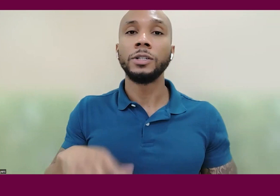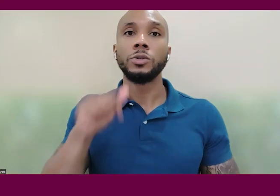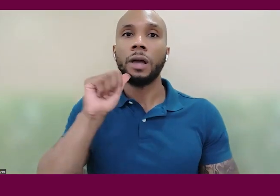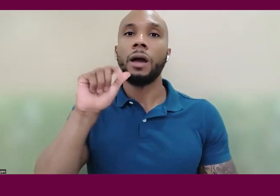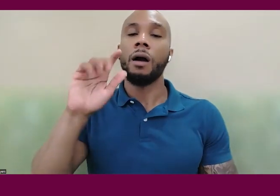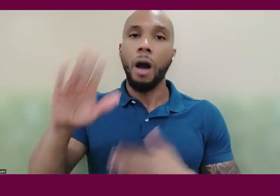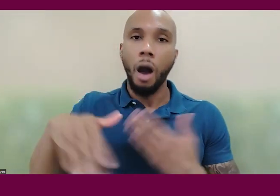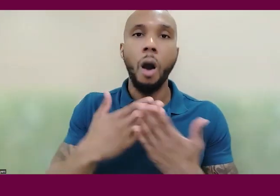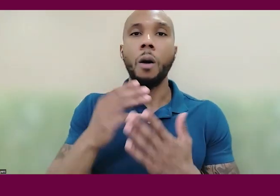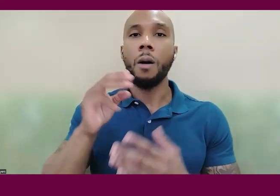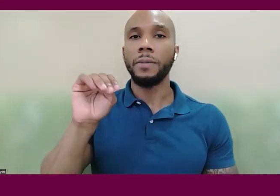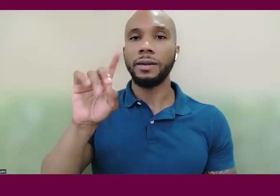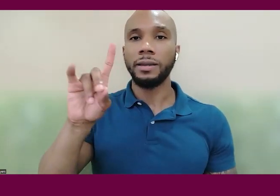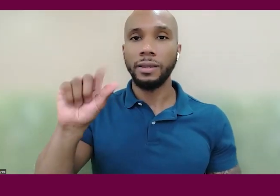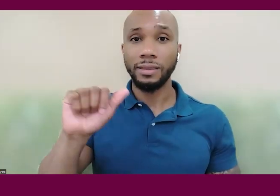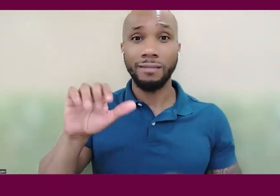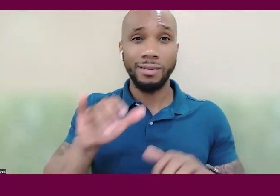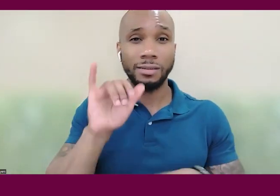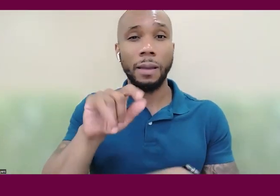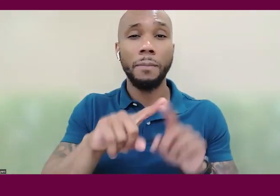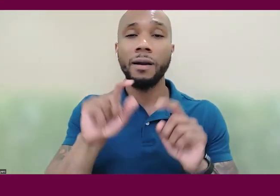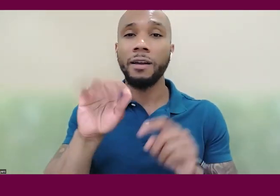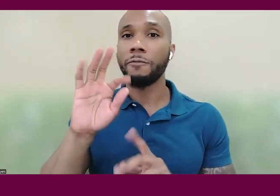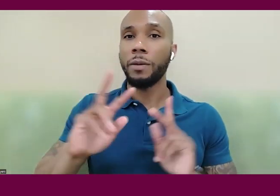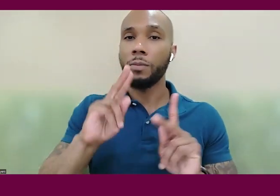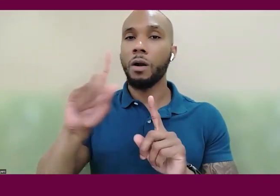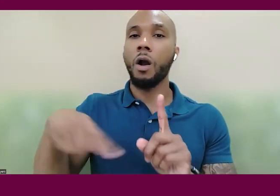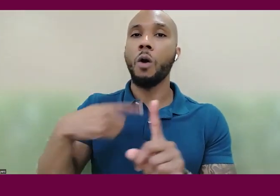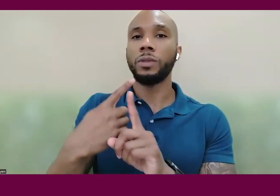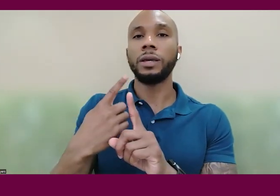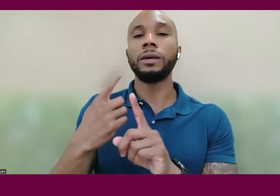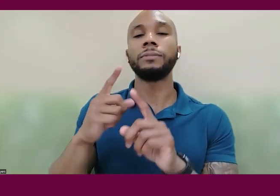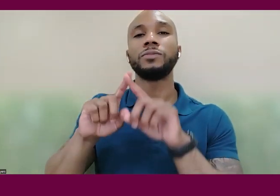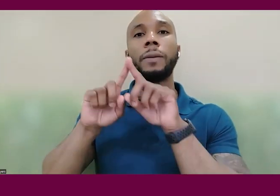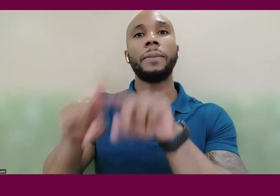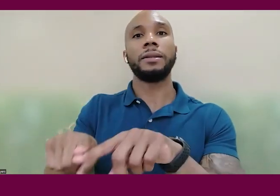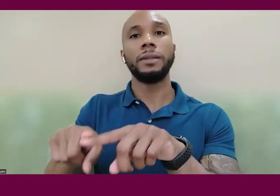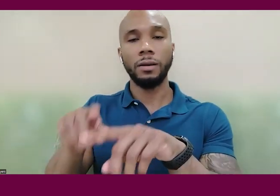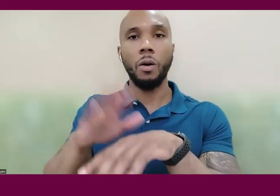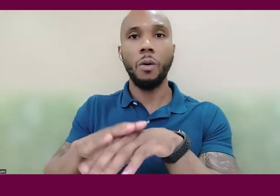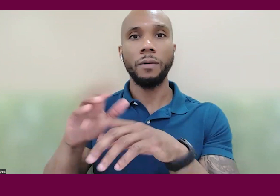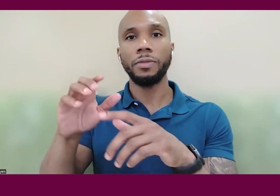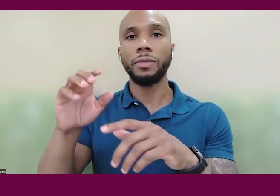It's not all media that does this, but if people are only counting on these major media